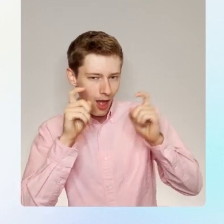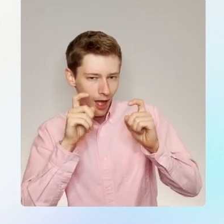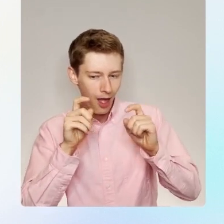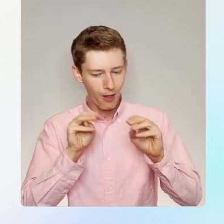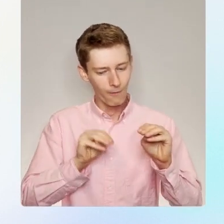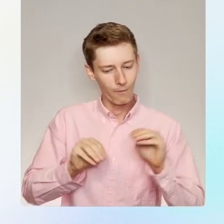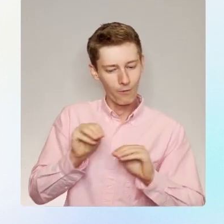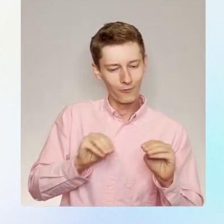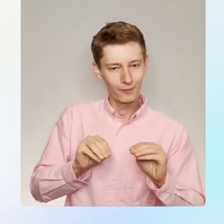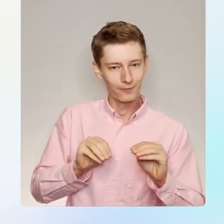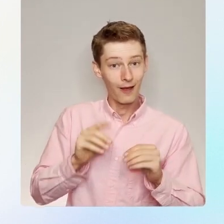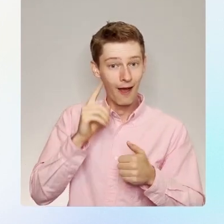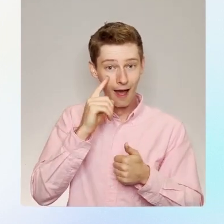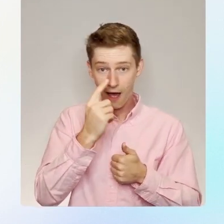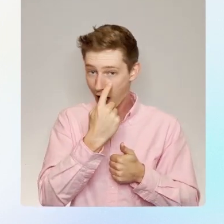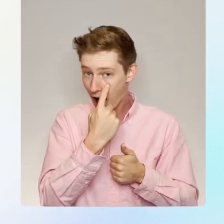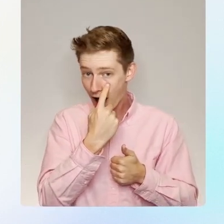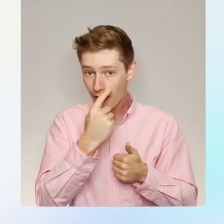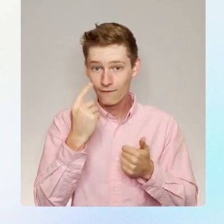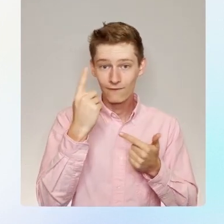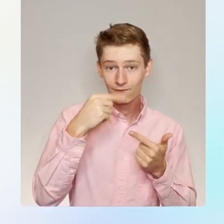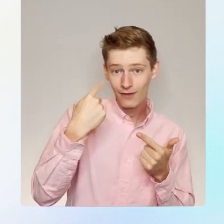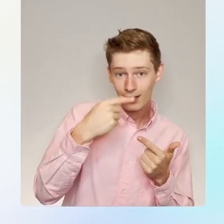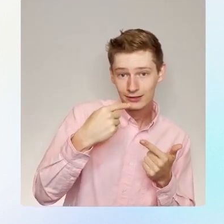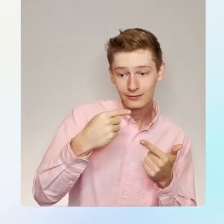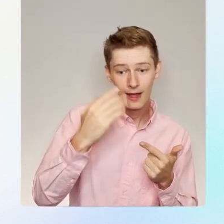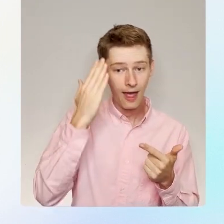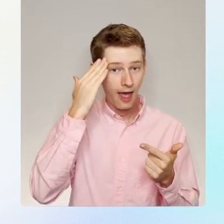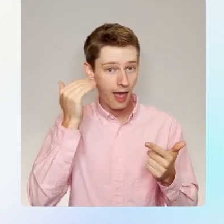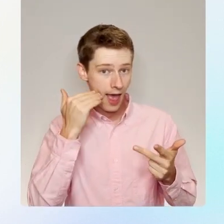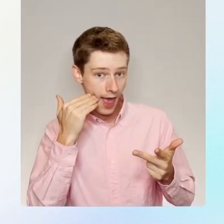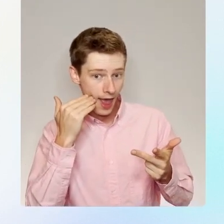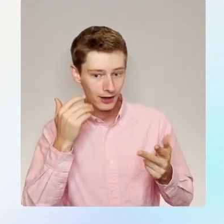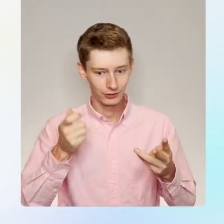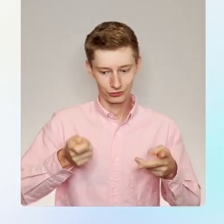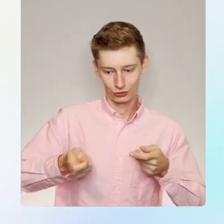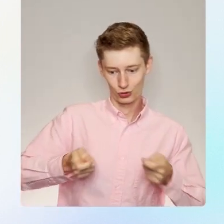including eye, face, head and controller tracking